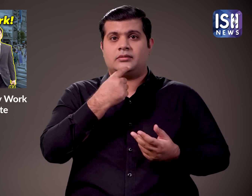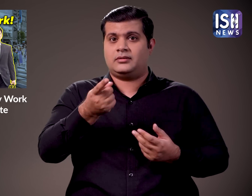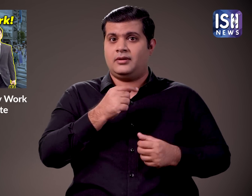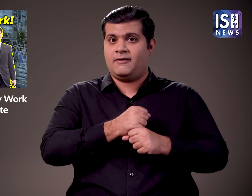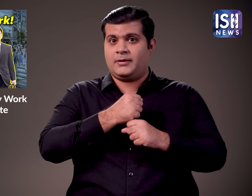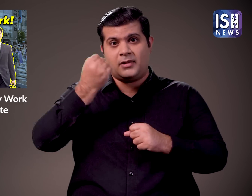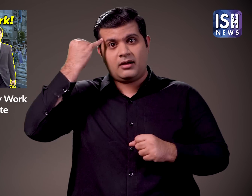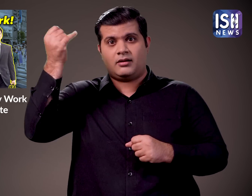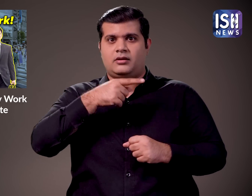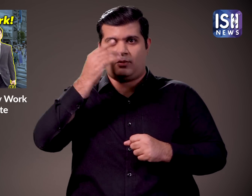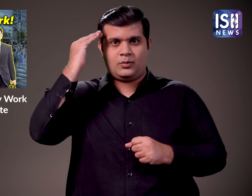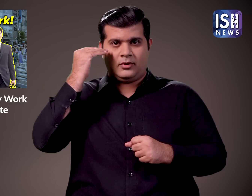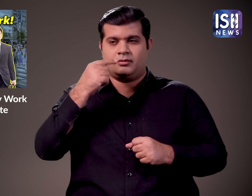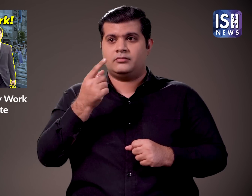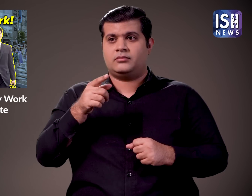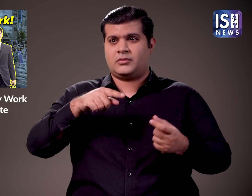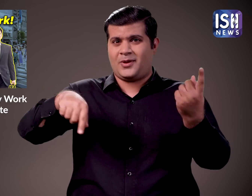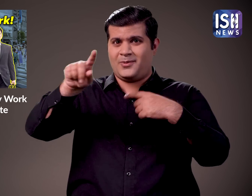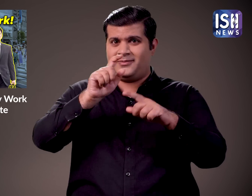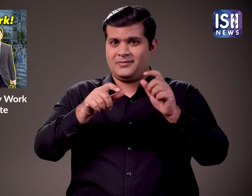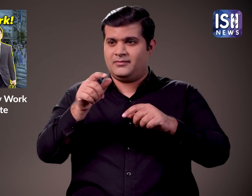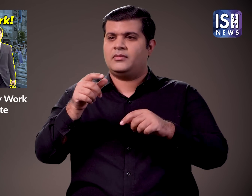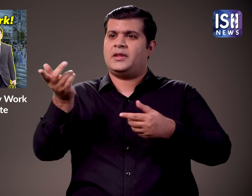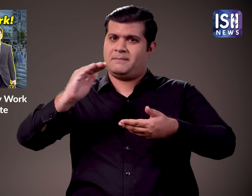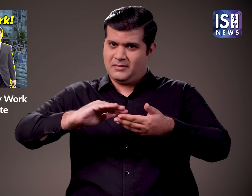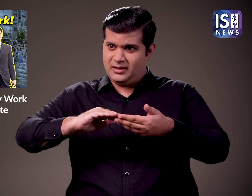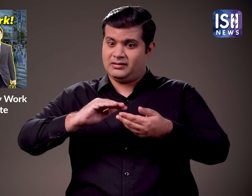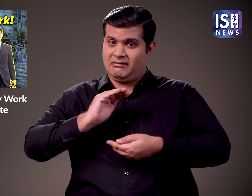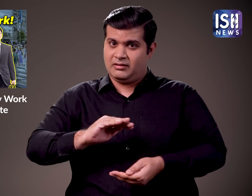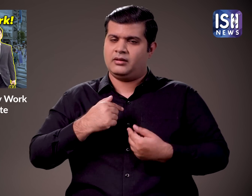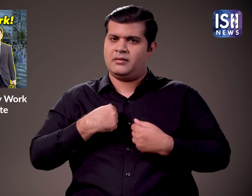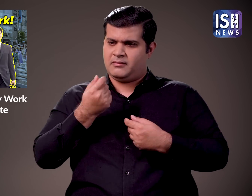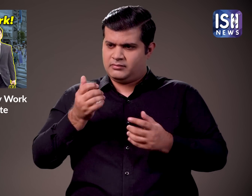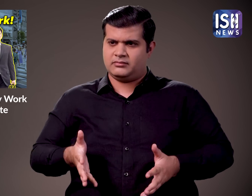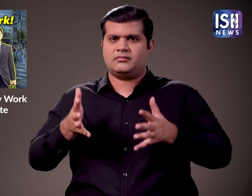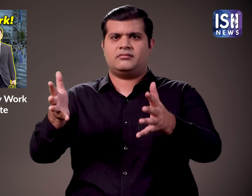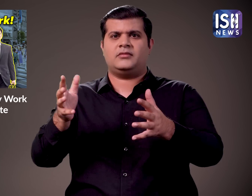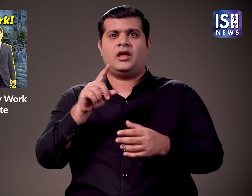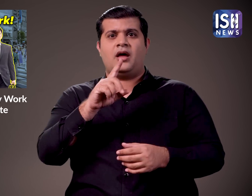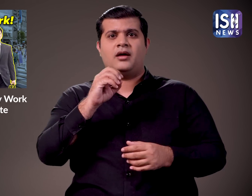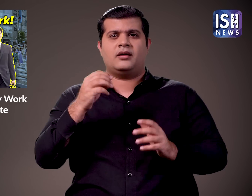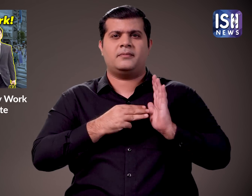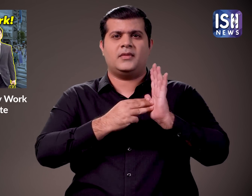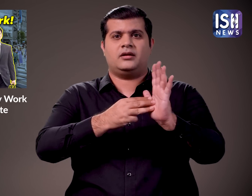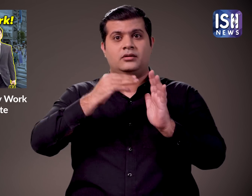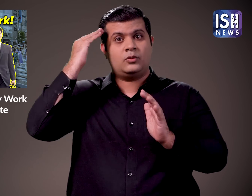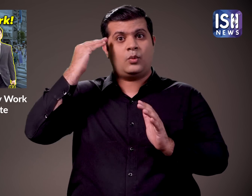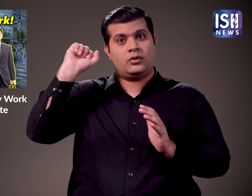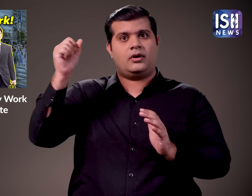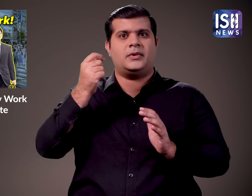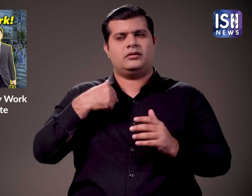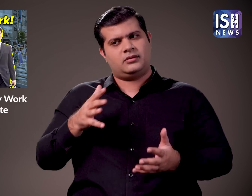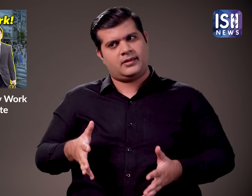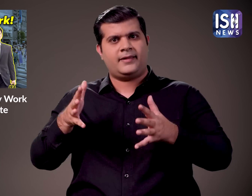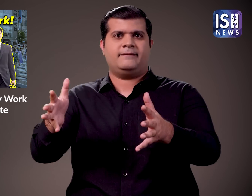South Korean Government has said that for each child parents give birth to, it will offer 100 million Won.